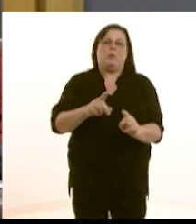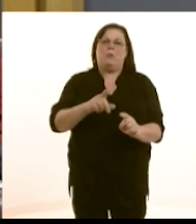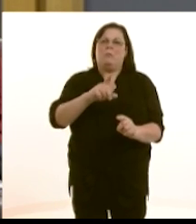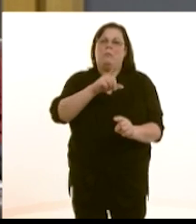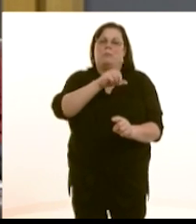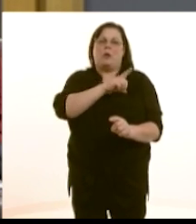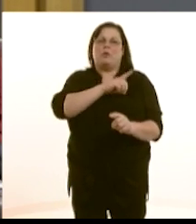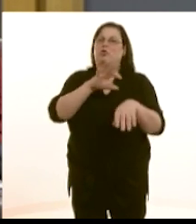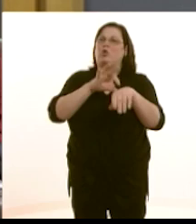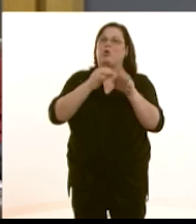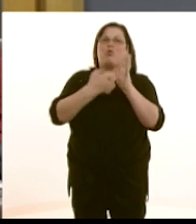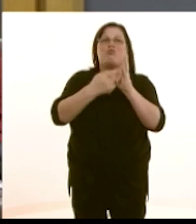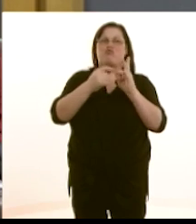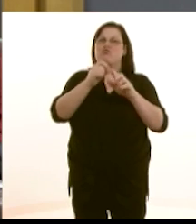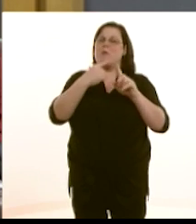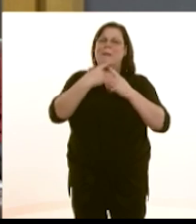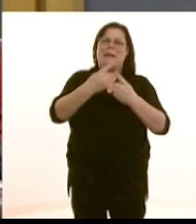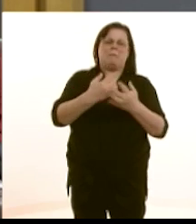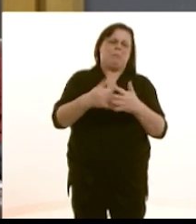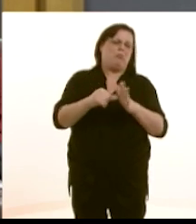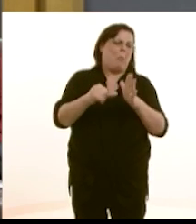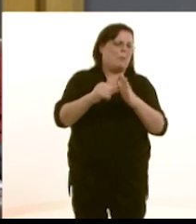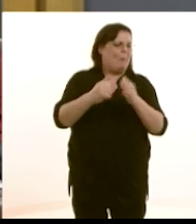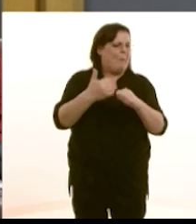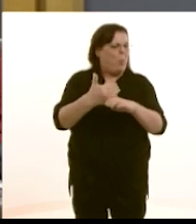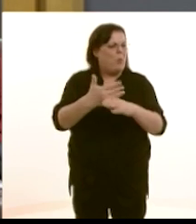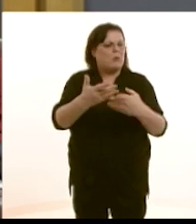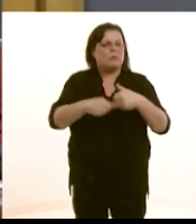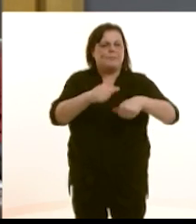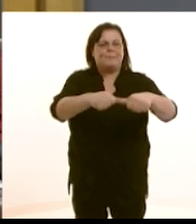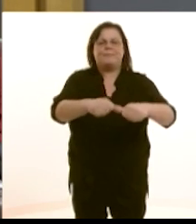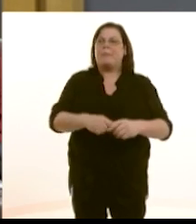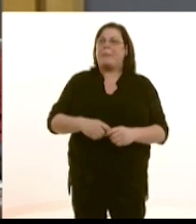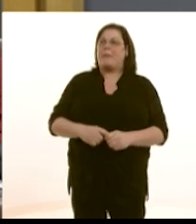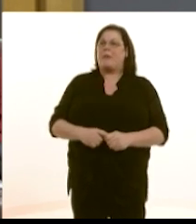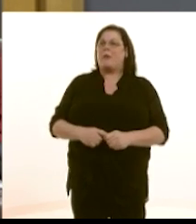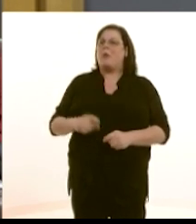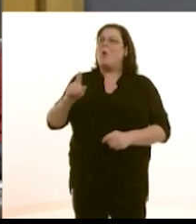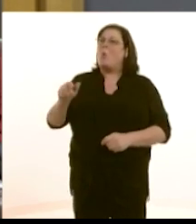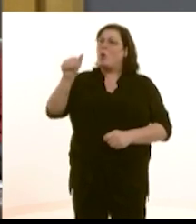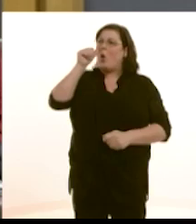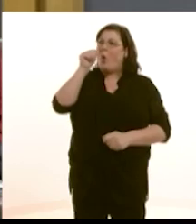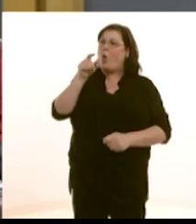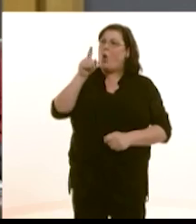Leanne Wood: Now, First Minister, we all know what you are against. You consistently rubbish